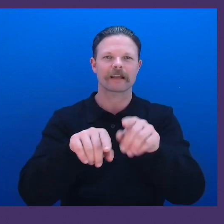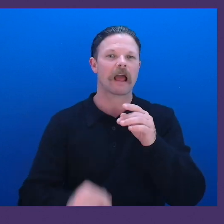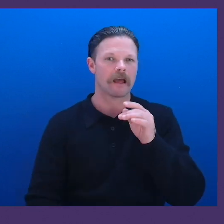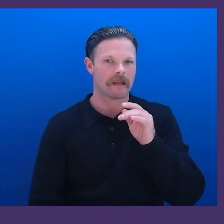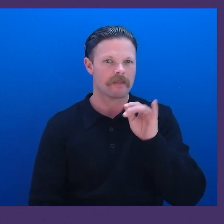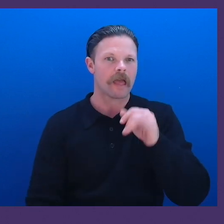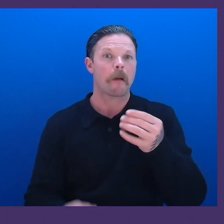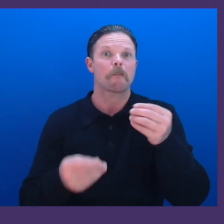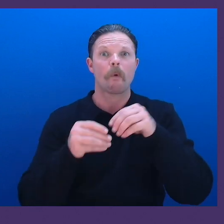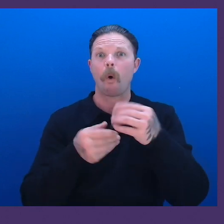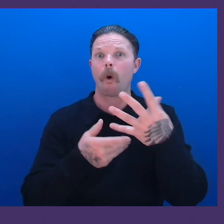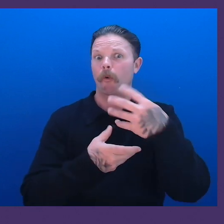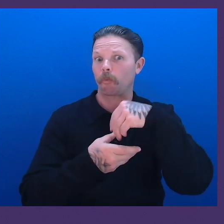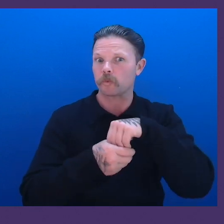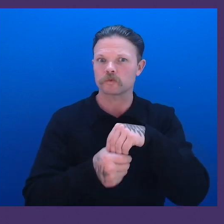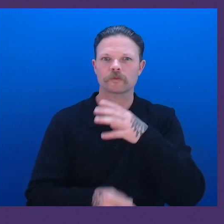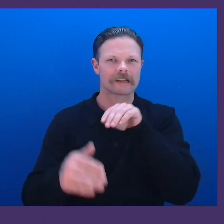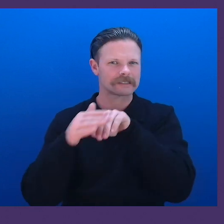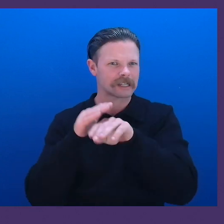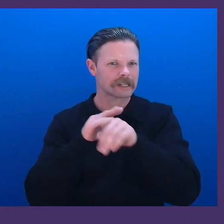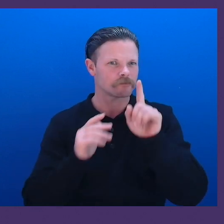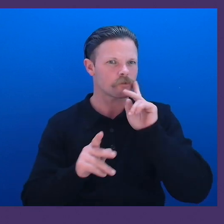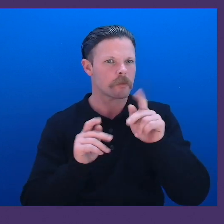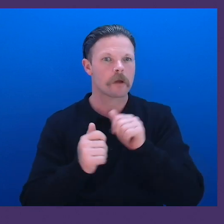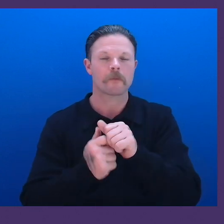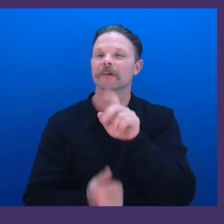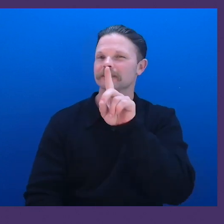So, just a couple of examples you may be already familiar with.